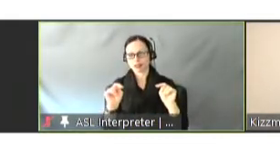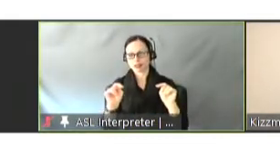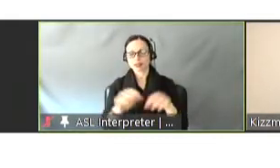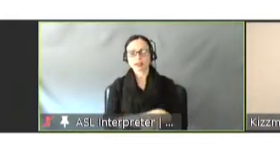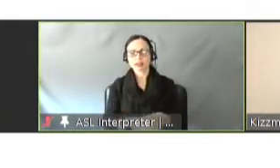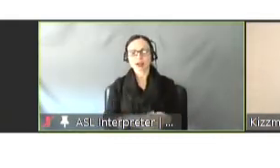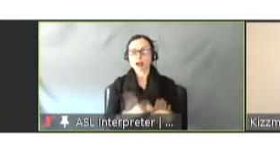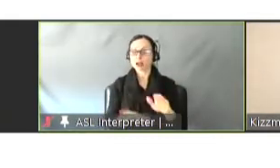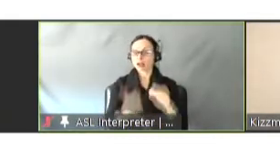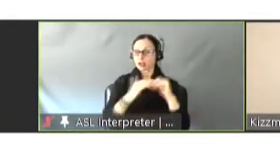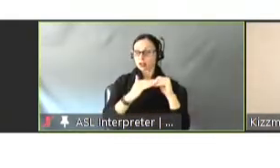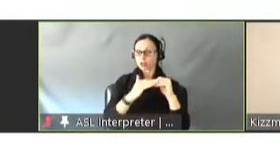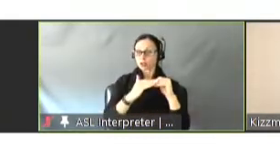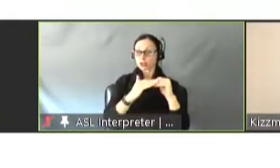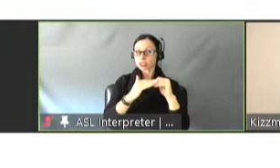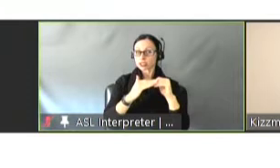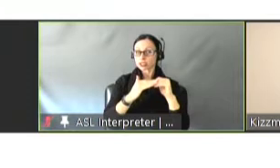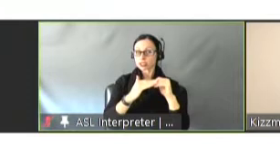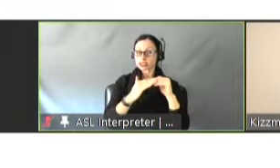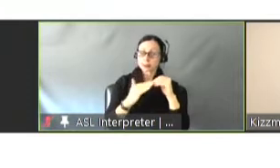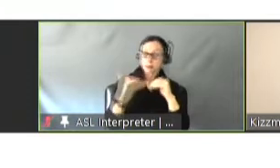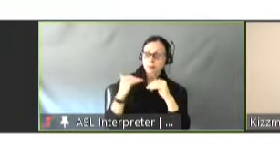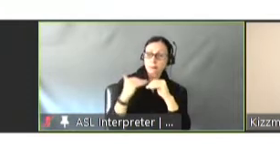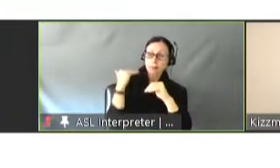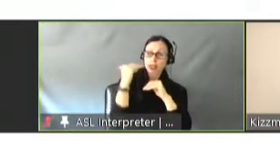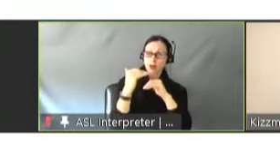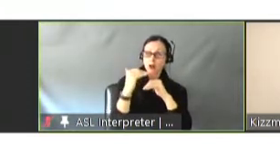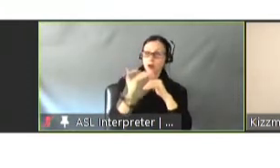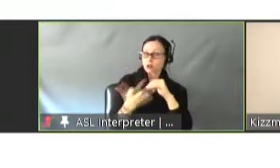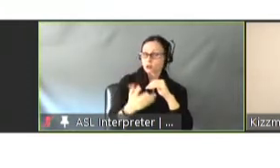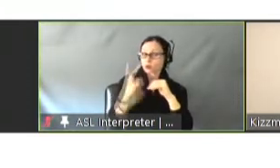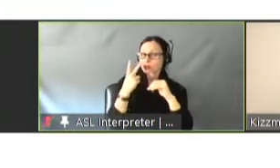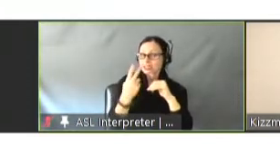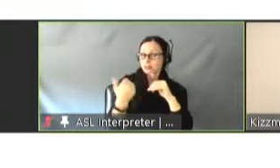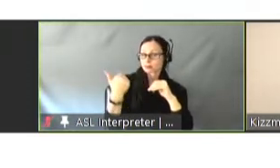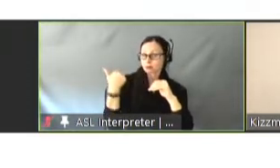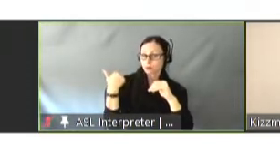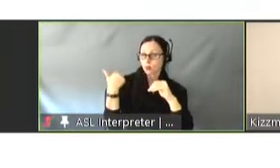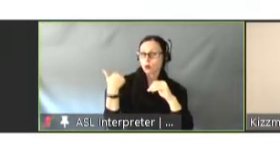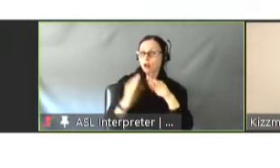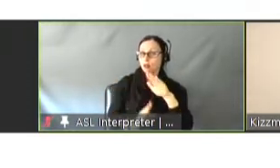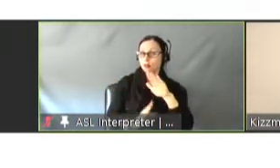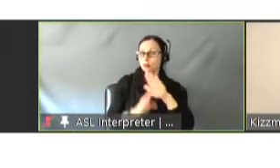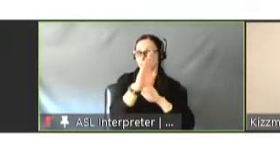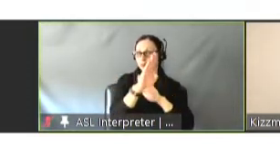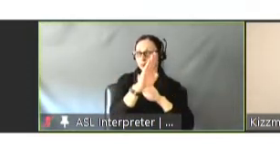actually goes up beyond what we saw prior to in the peak of the vaccination -- vaccine response